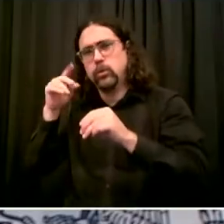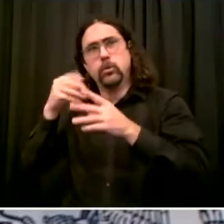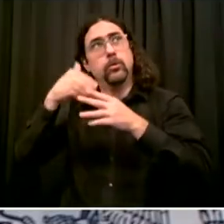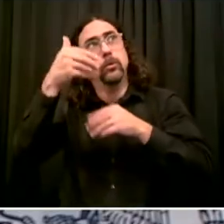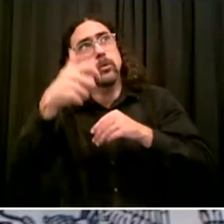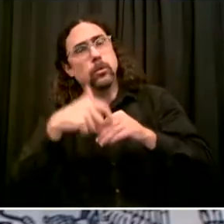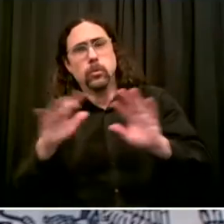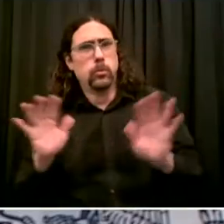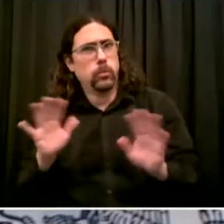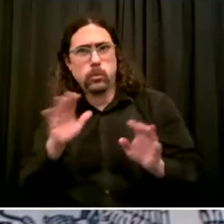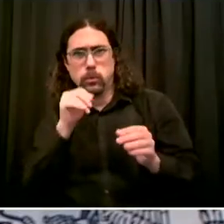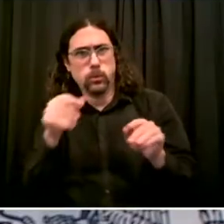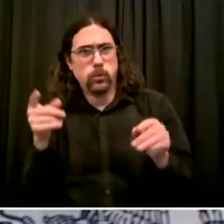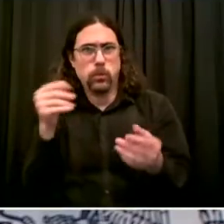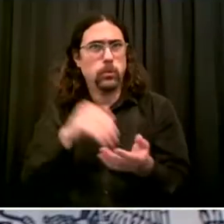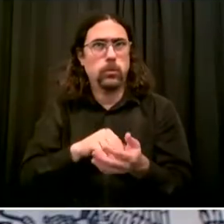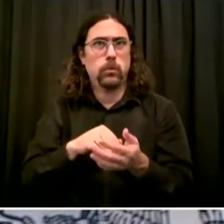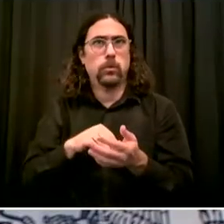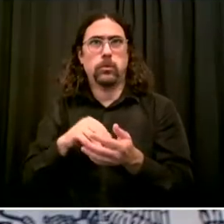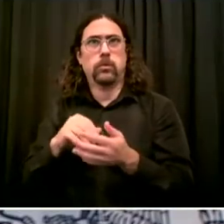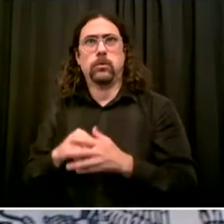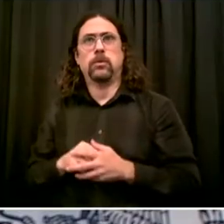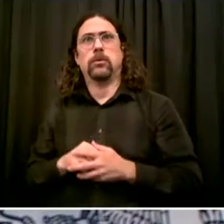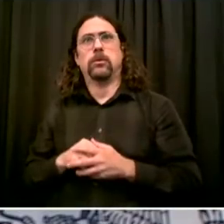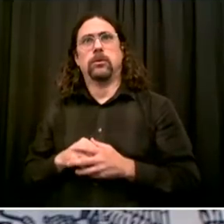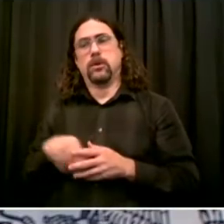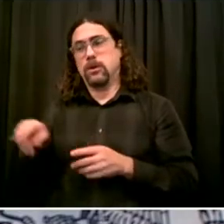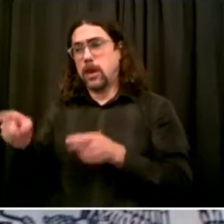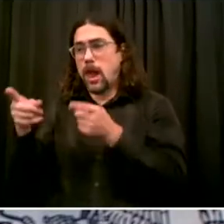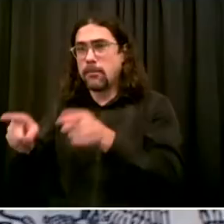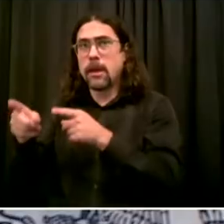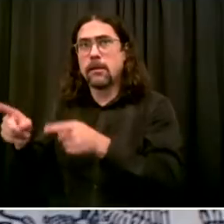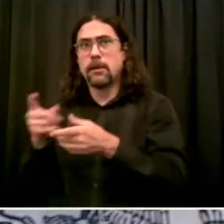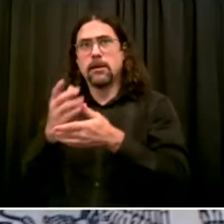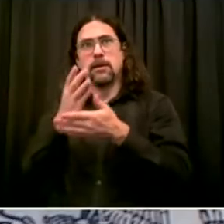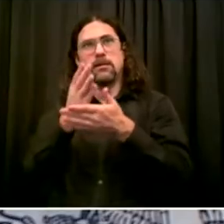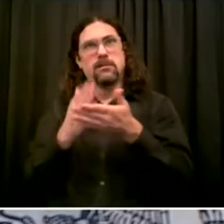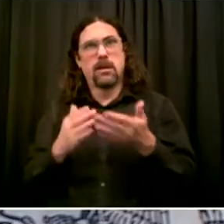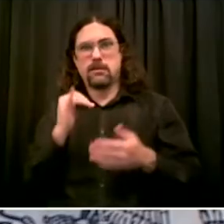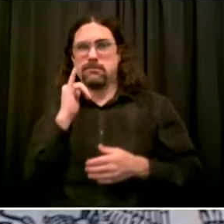IS THAT WE HAVE MADE VERY BIG CHANGES AND IN